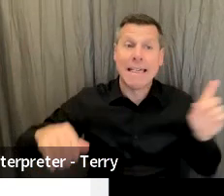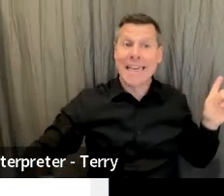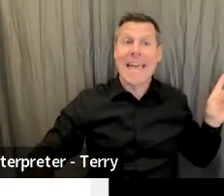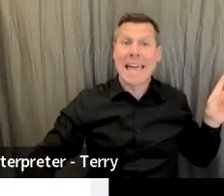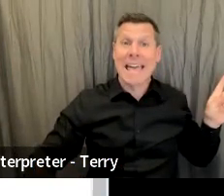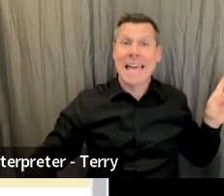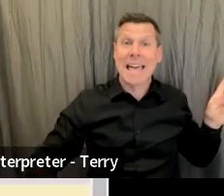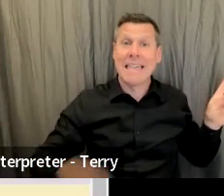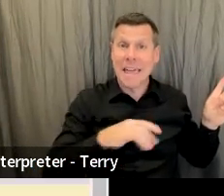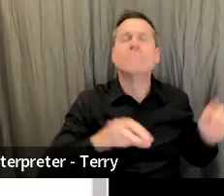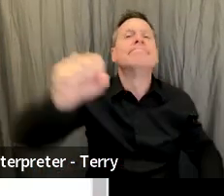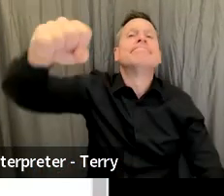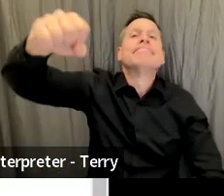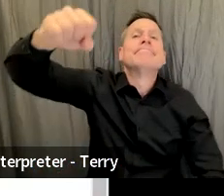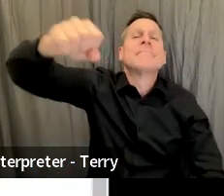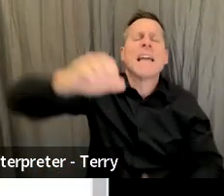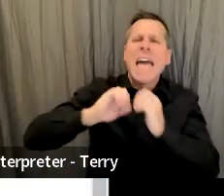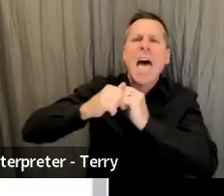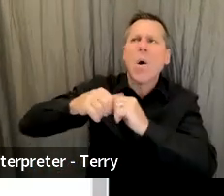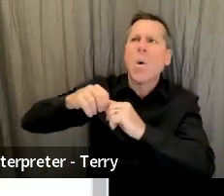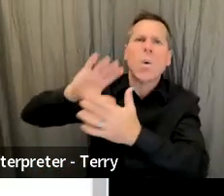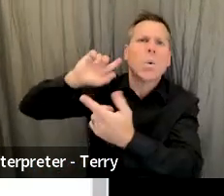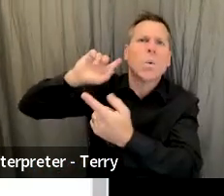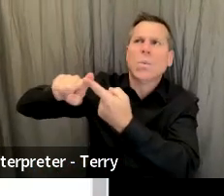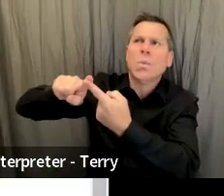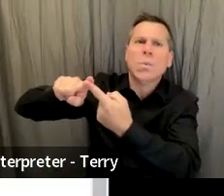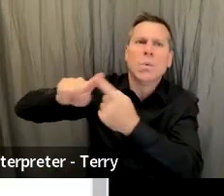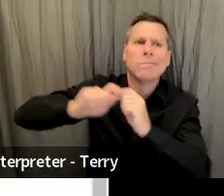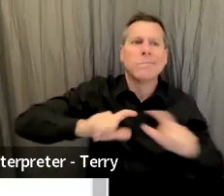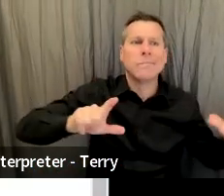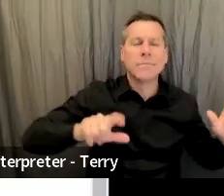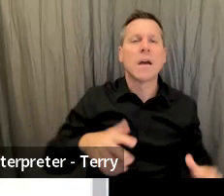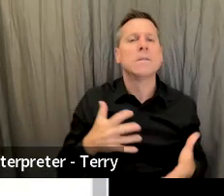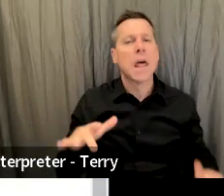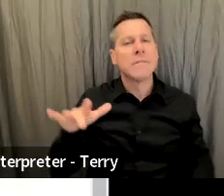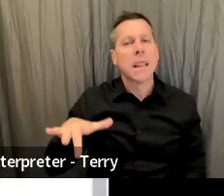Yes. How did you get to there? Gotcha. You know, it's a lot of the clicking, so the easiest way that I found